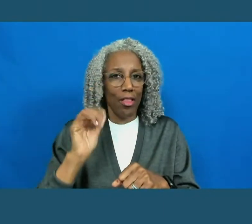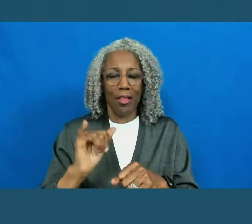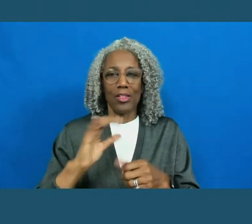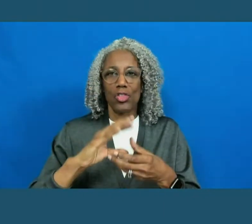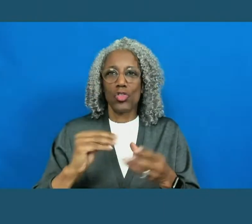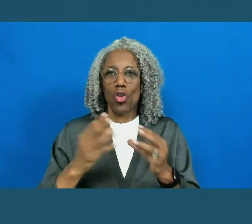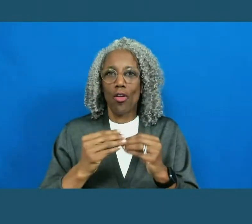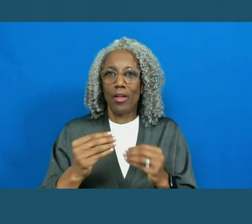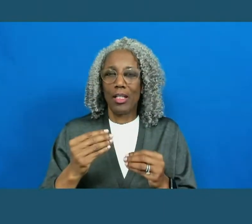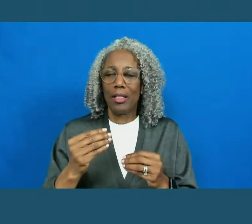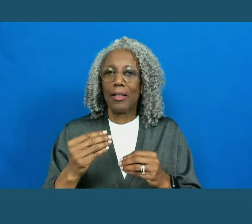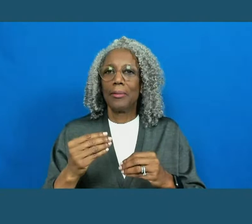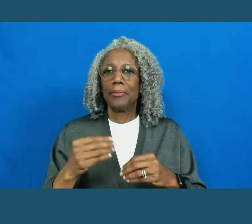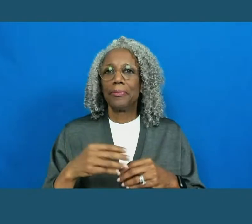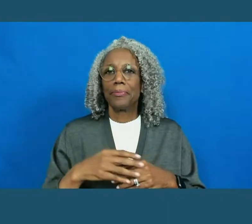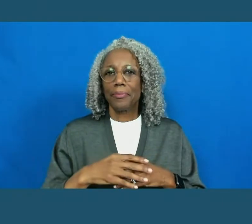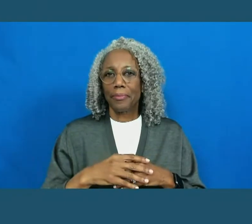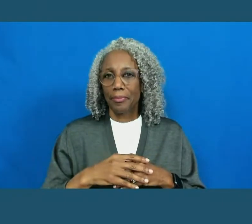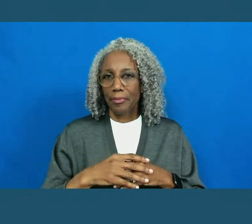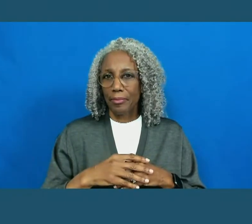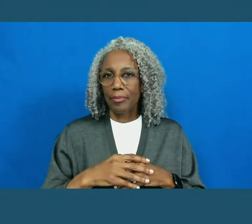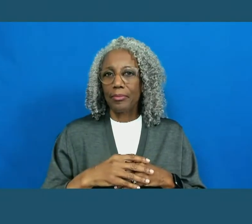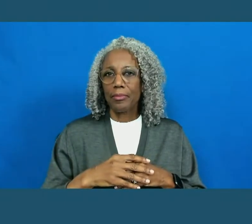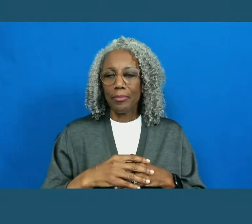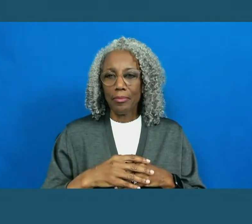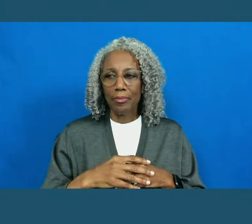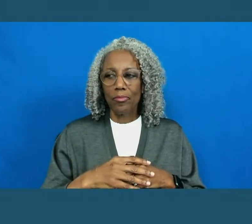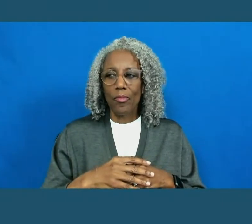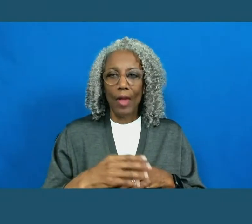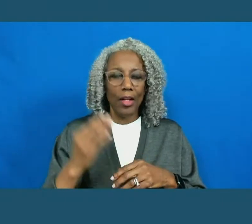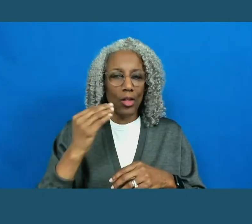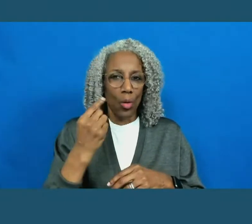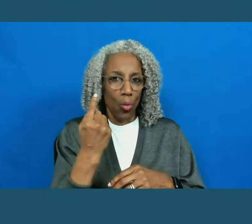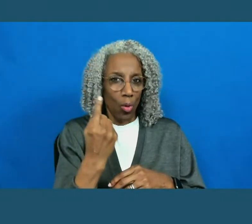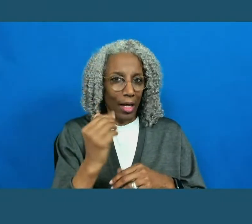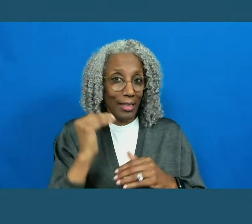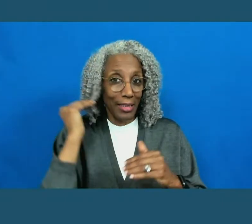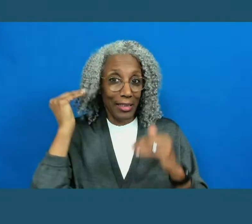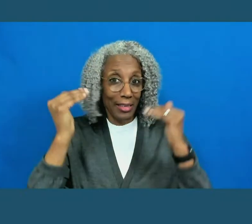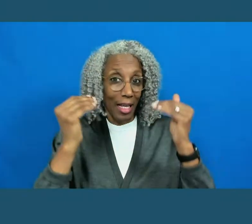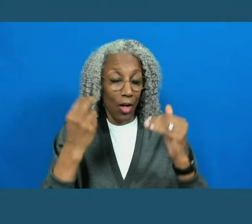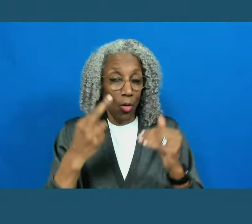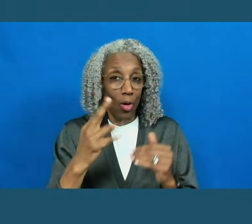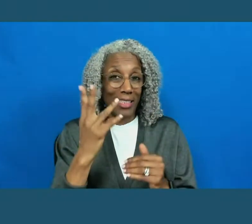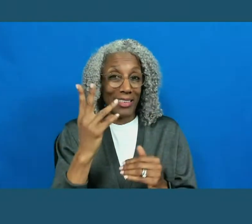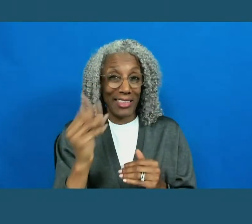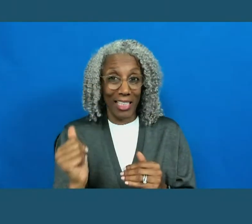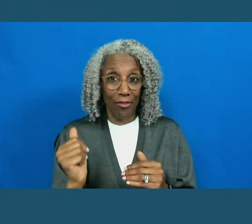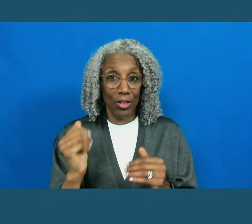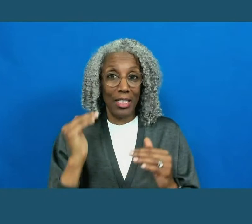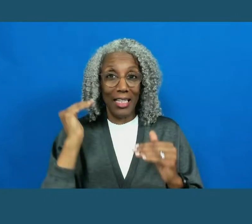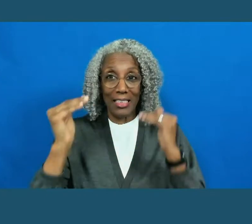our conversation. Every time I heard one of those I spoke